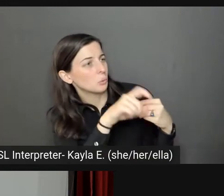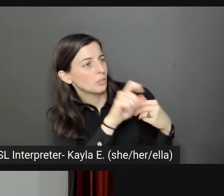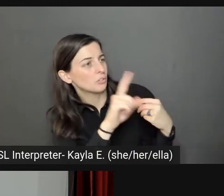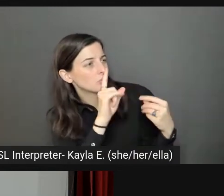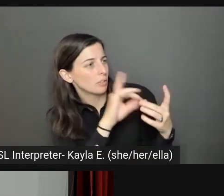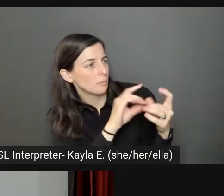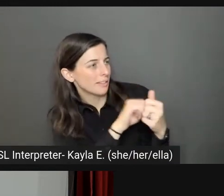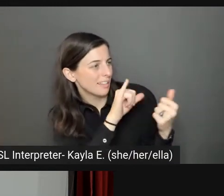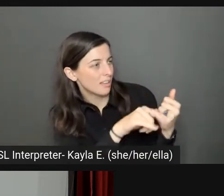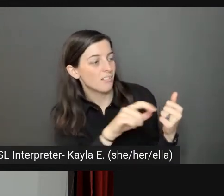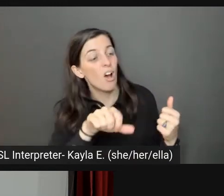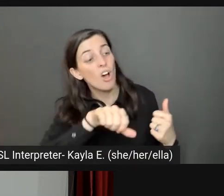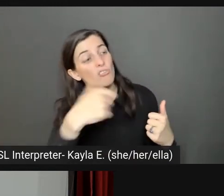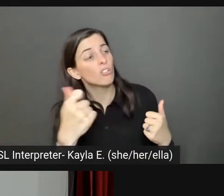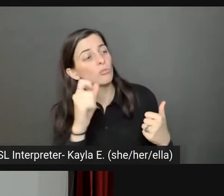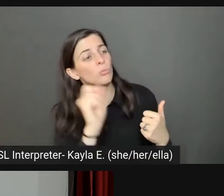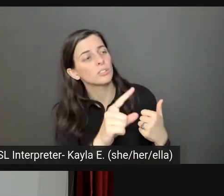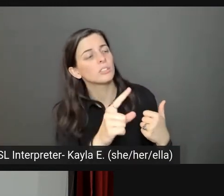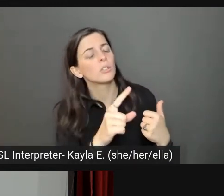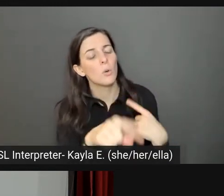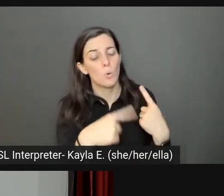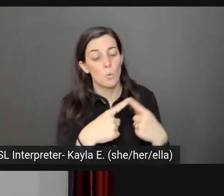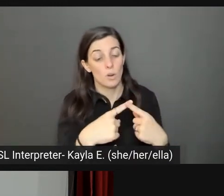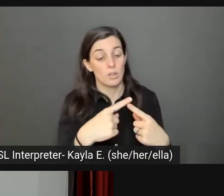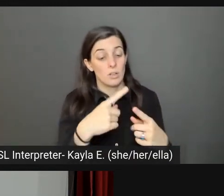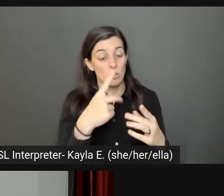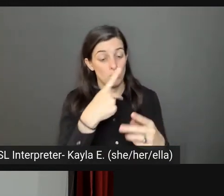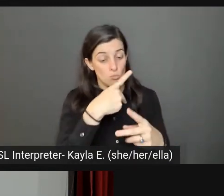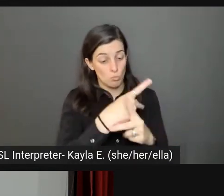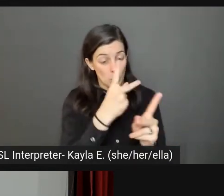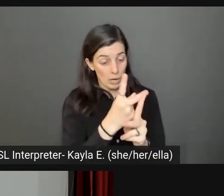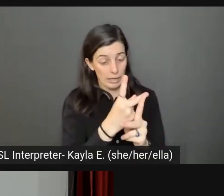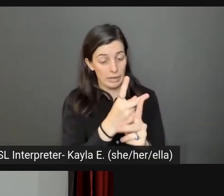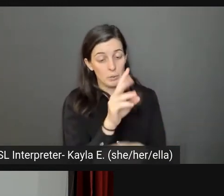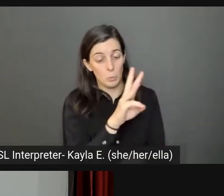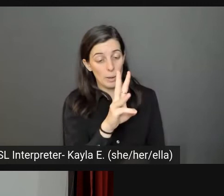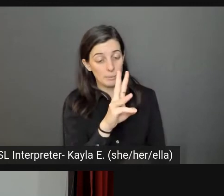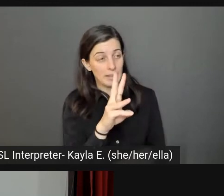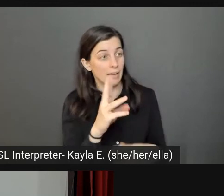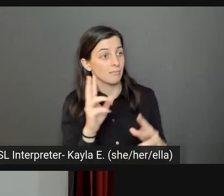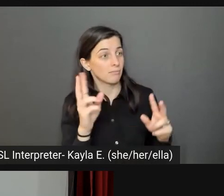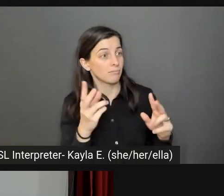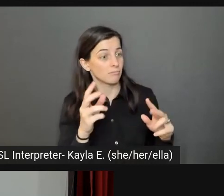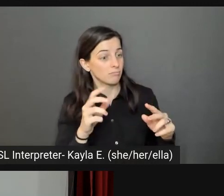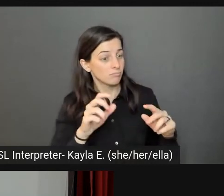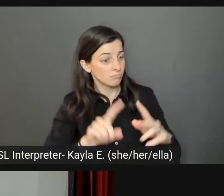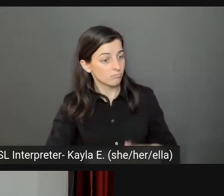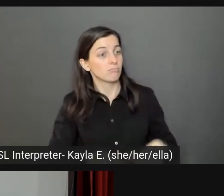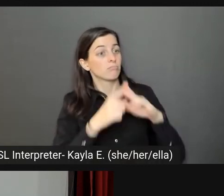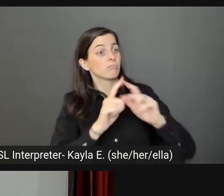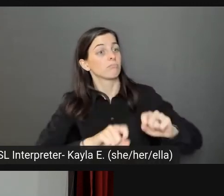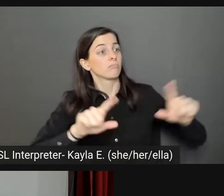Another question. Once a product or website goes live, how often do you run maintenance accessibility scans to make sure